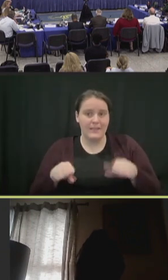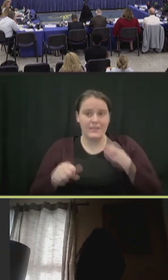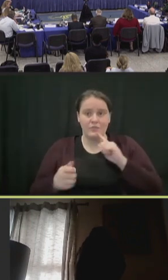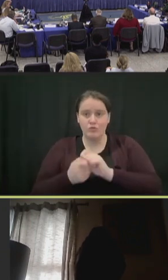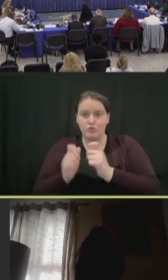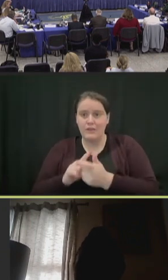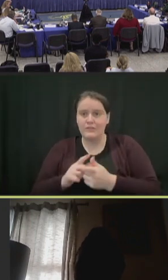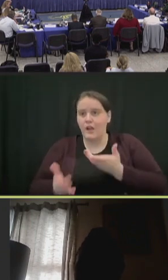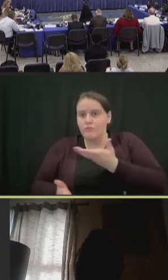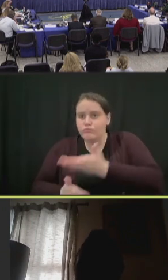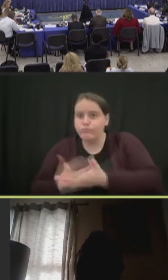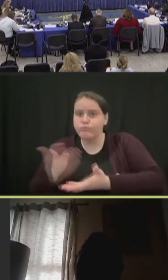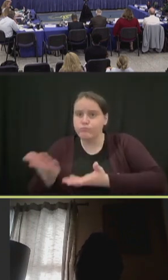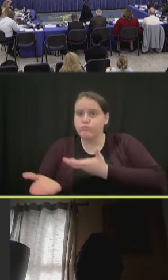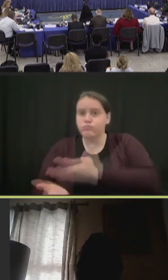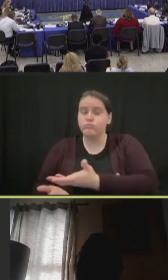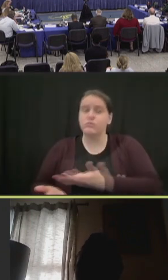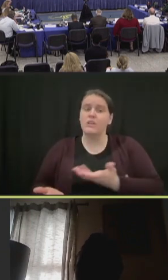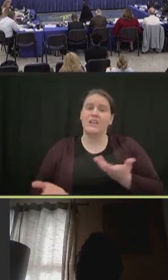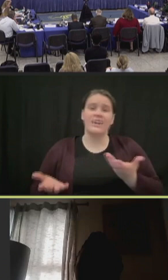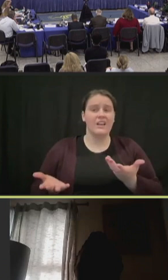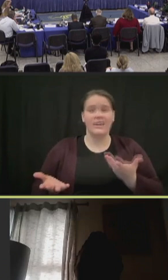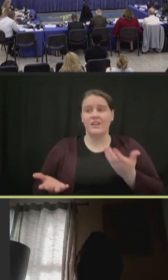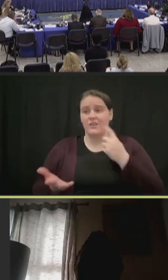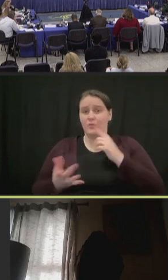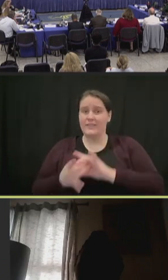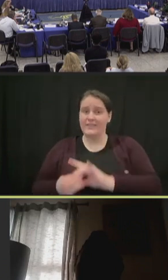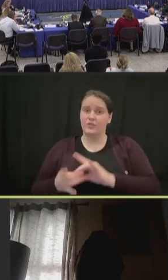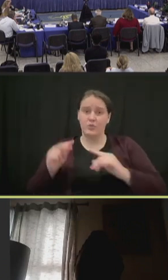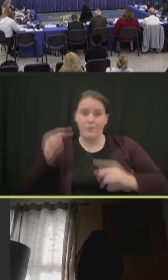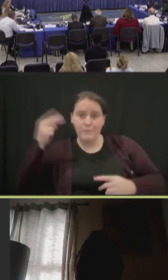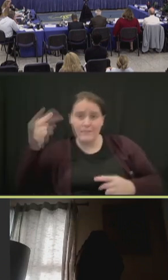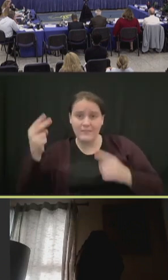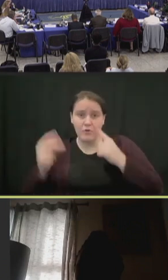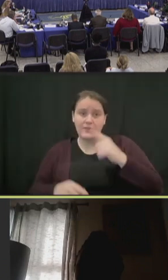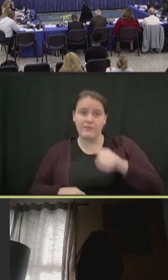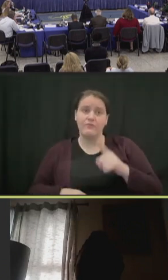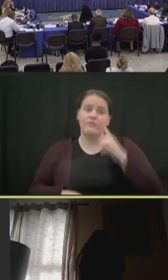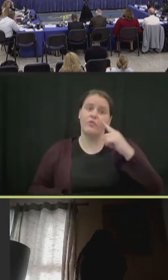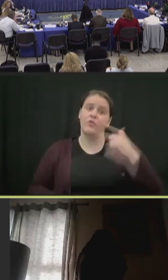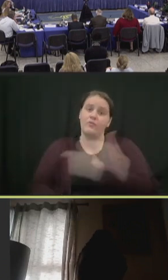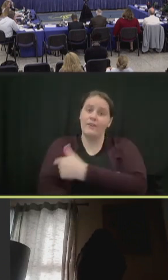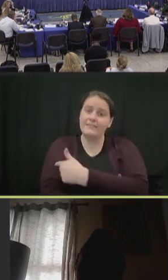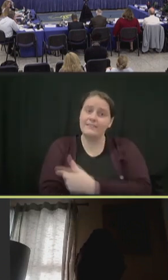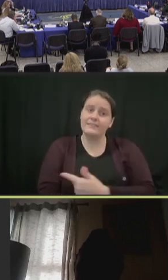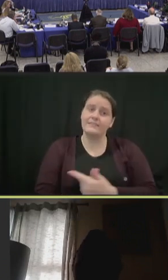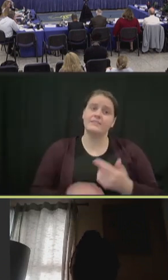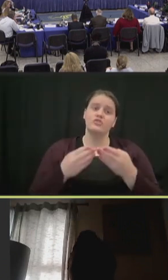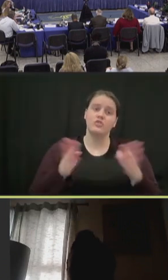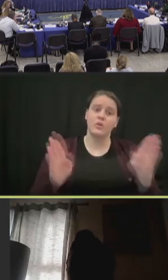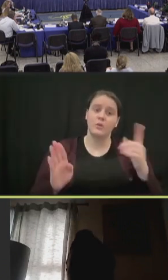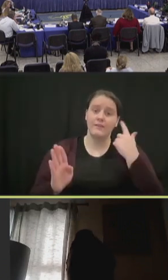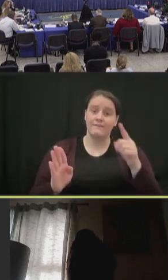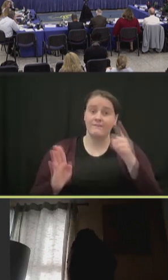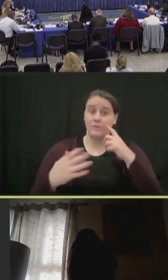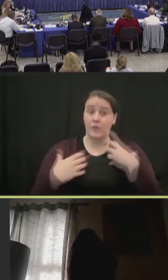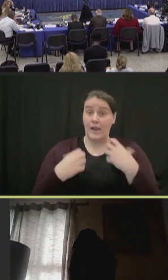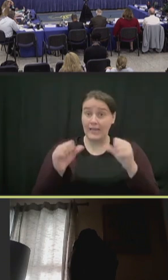Misinformation on vaccines and generally on the health systems being different here